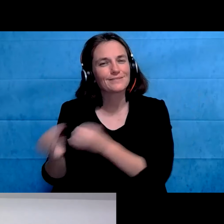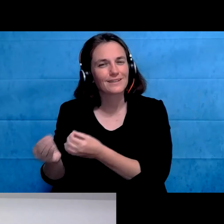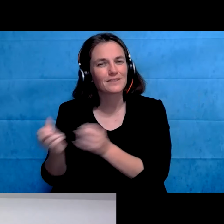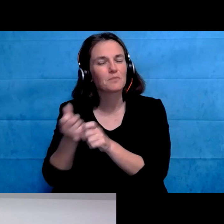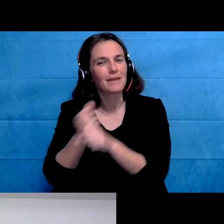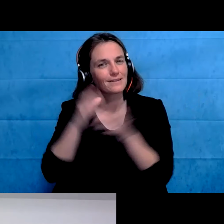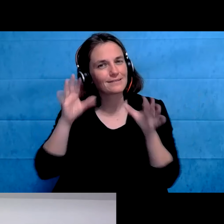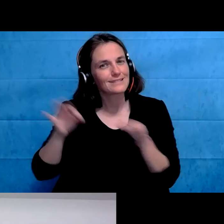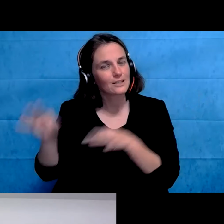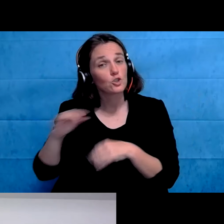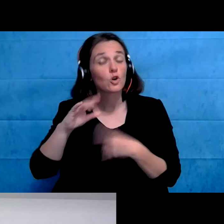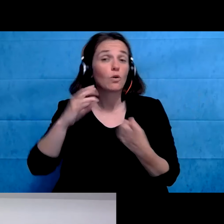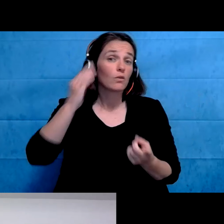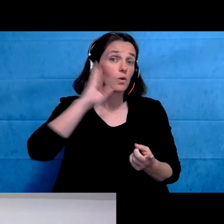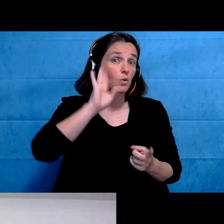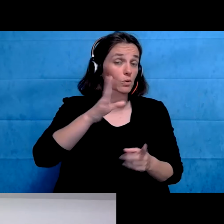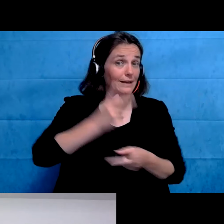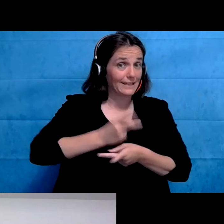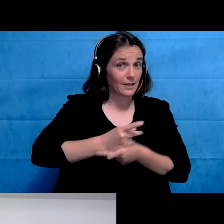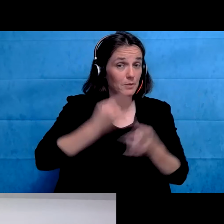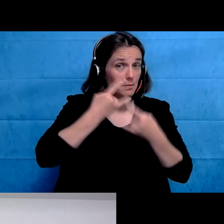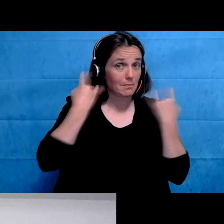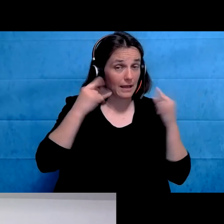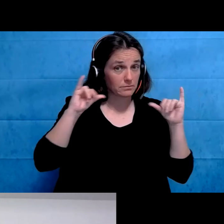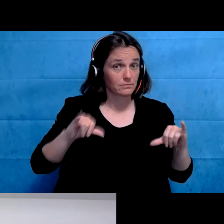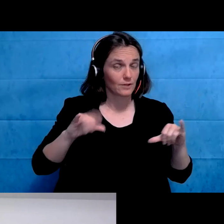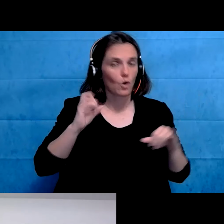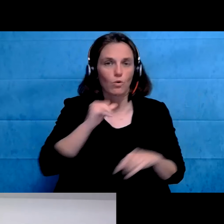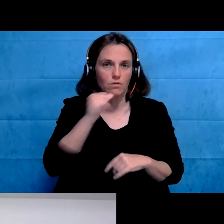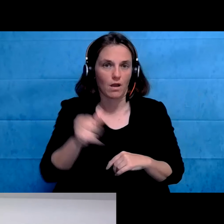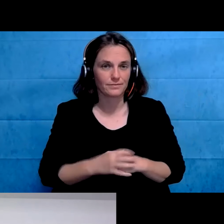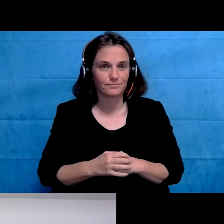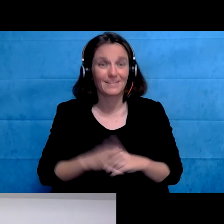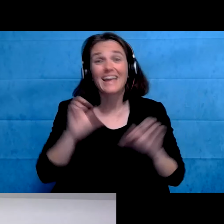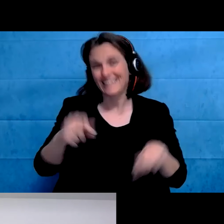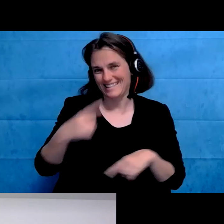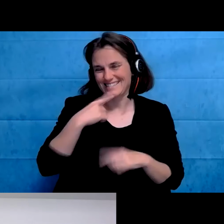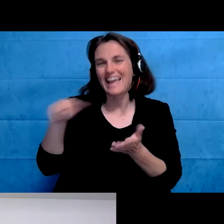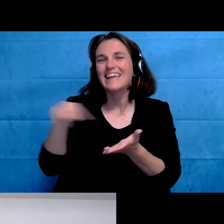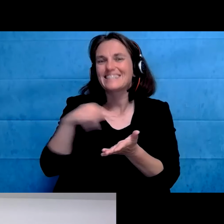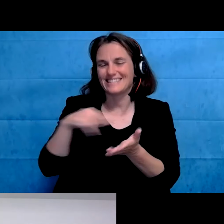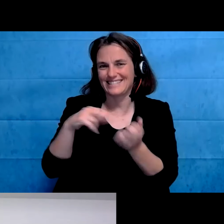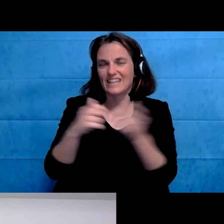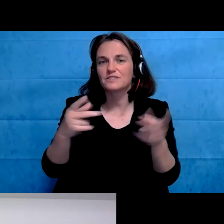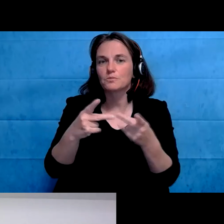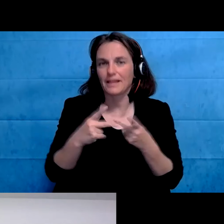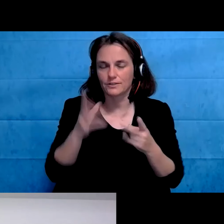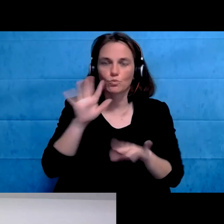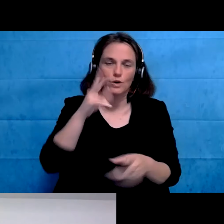on whether they're going to keep their mask mandate or not. I can say at Dance Place, we are keeping our mask mandate for now.